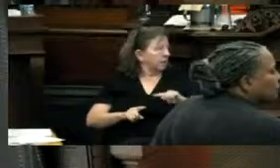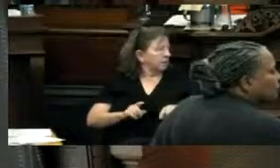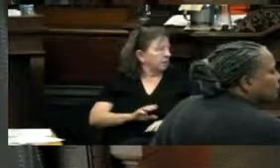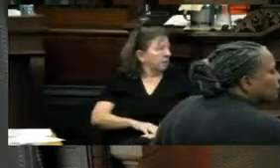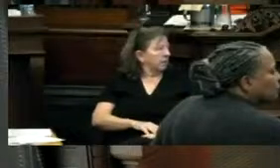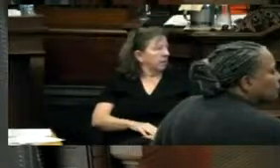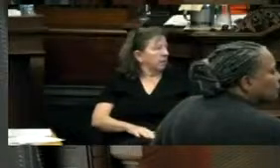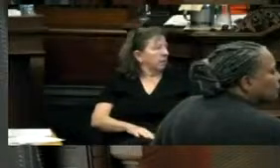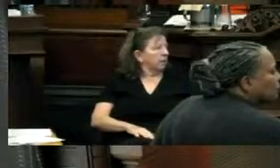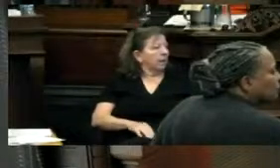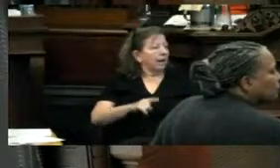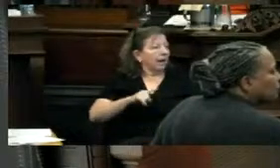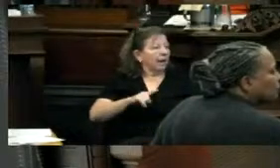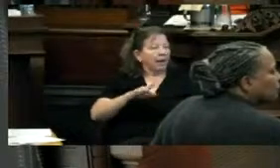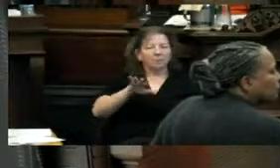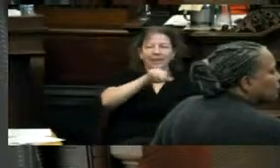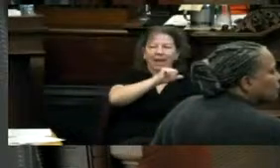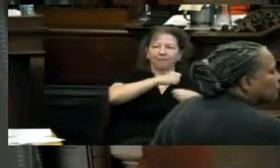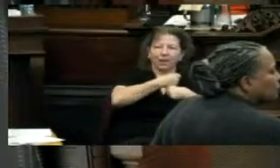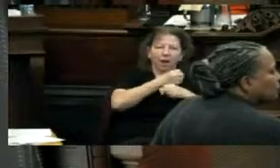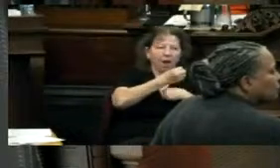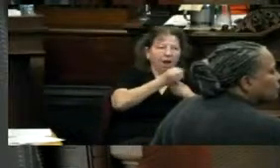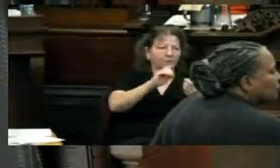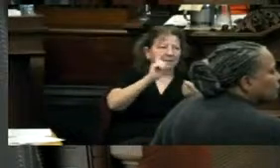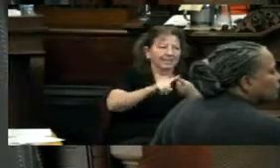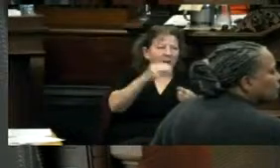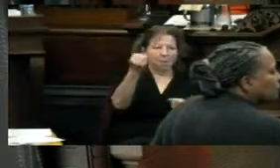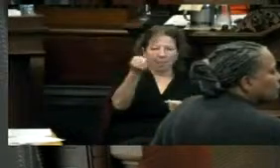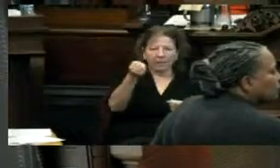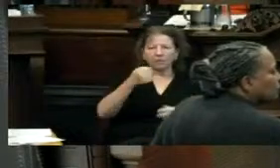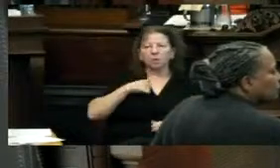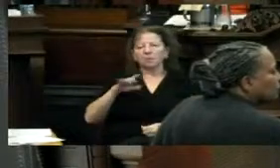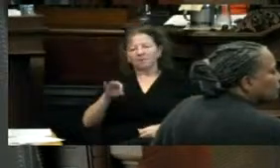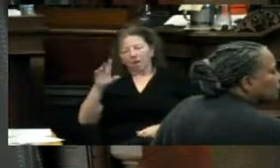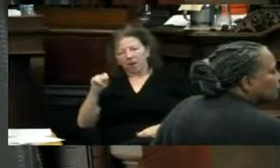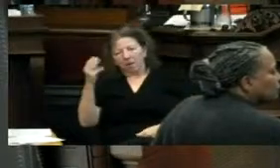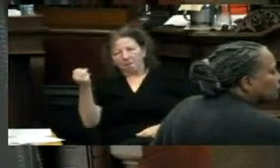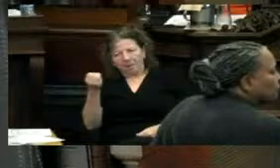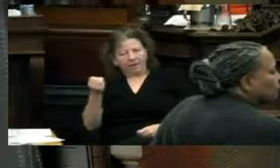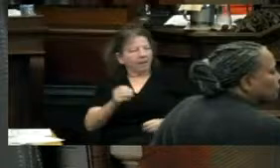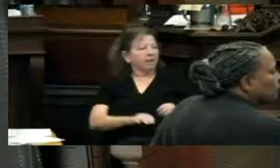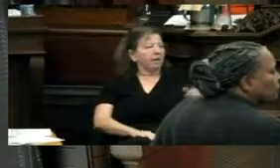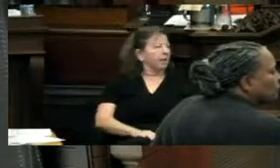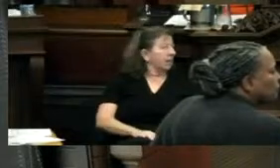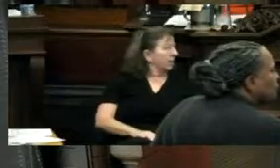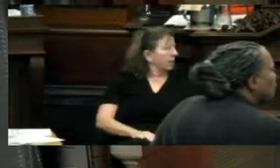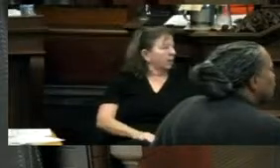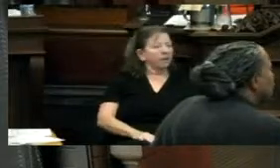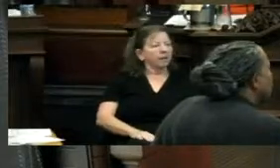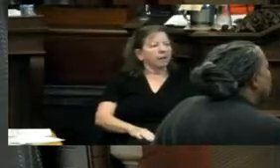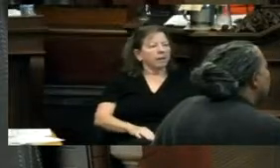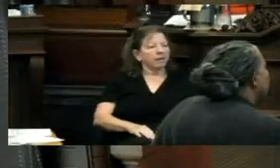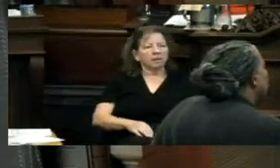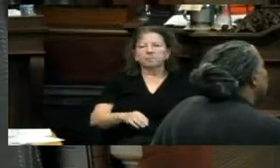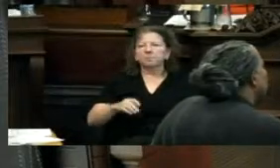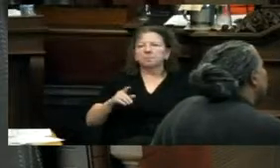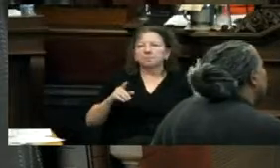council president as soon as I got it Monday. Okay. So yes. So as soon as we got it, we forwarded it on. Gotcha. And I